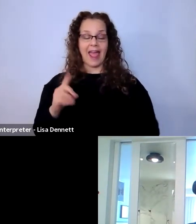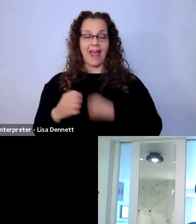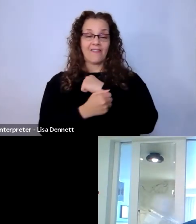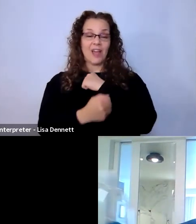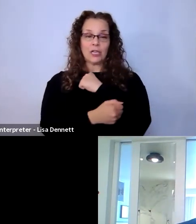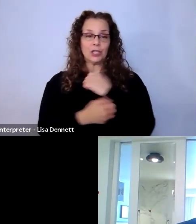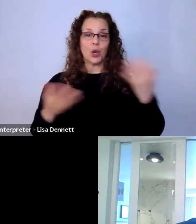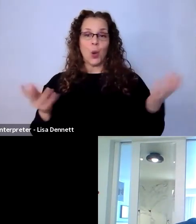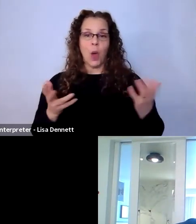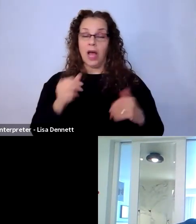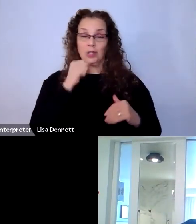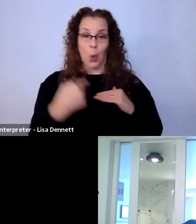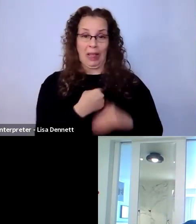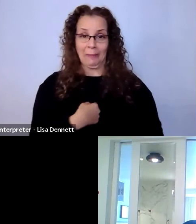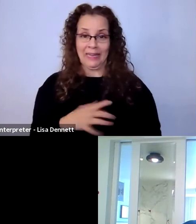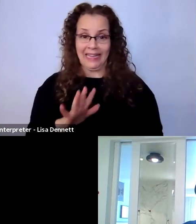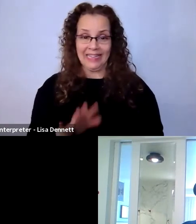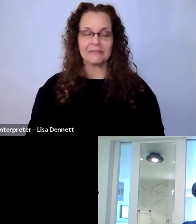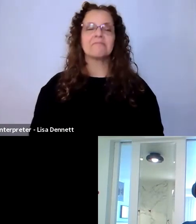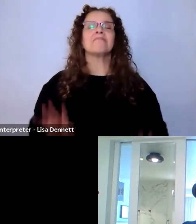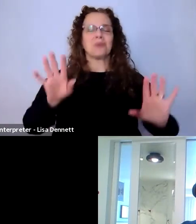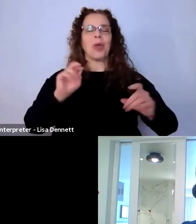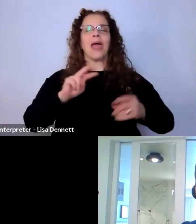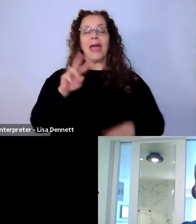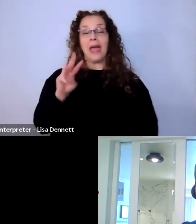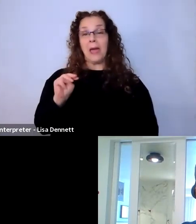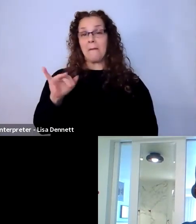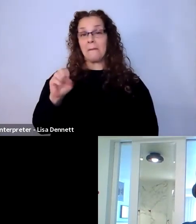don't kill me. Jennison Asuncion: So the mission, the mission of the of the Foundation